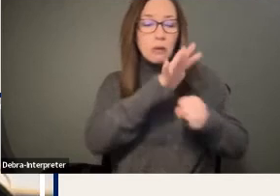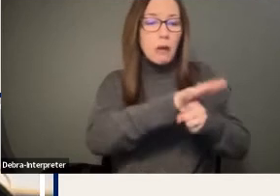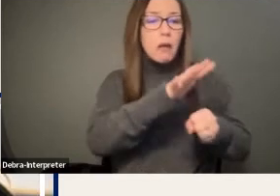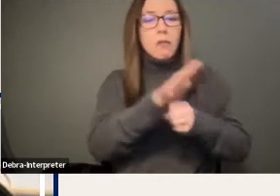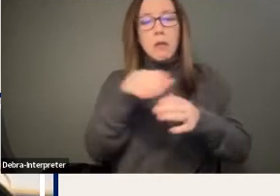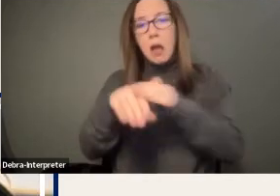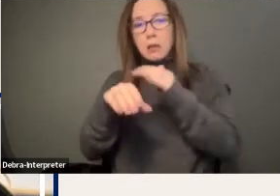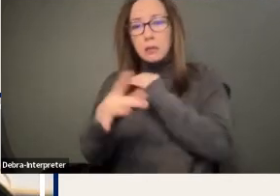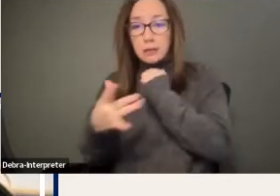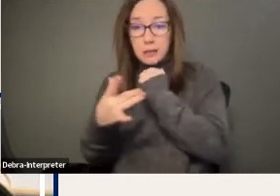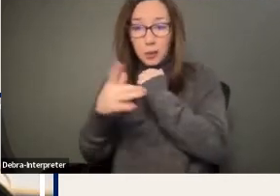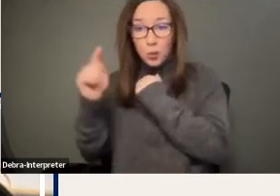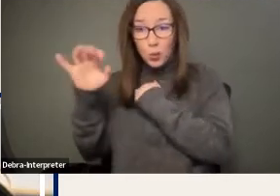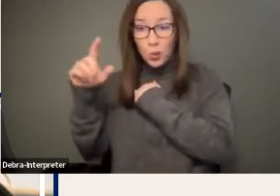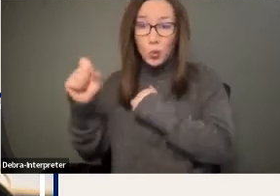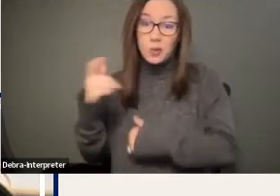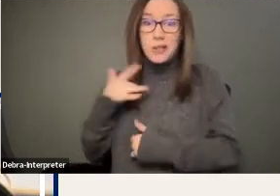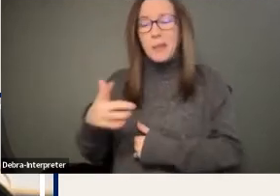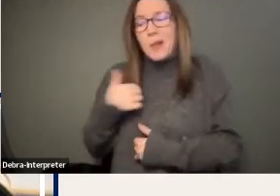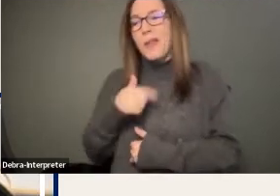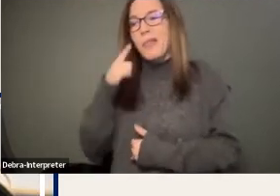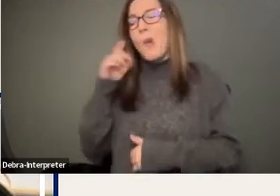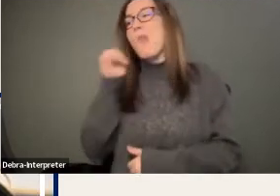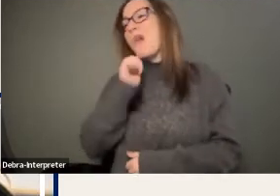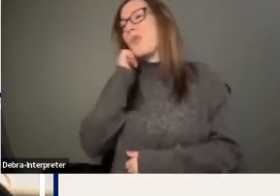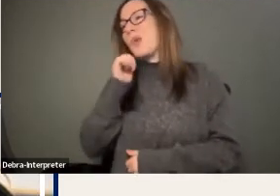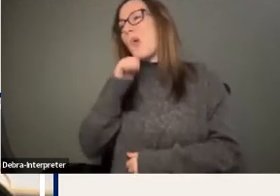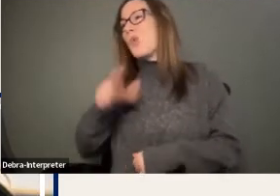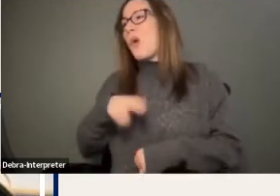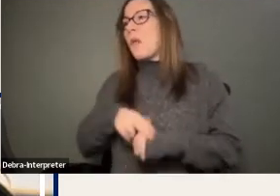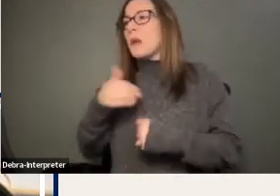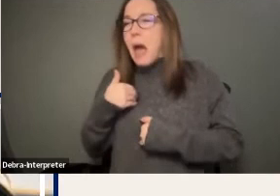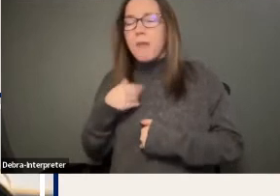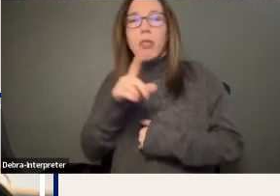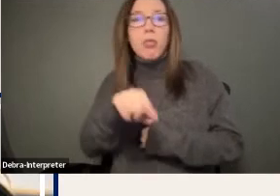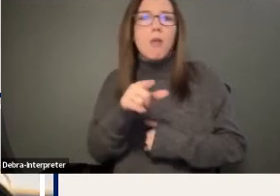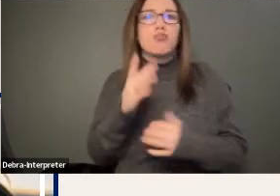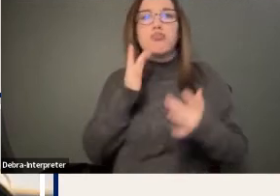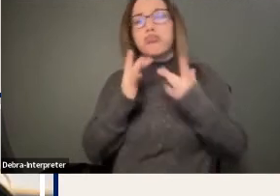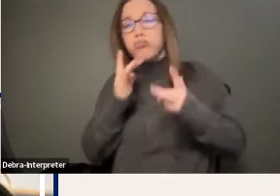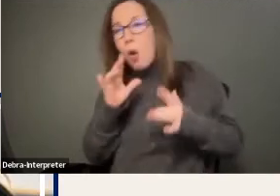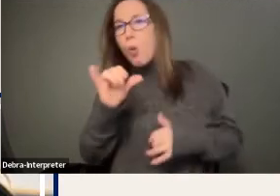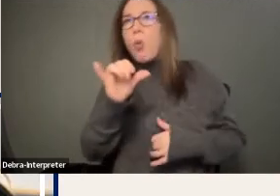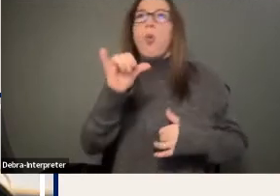with respect to food security and environmental justice and access to technological tools that most